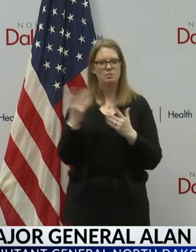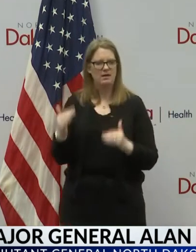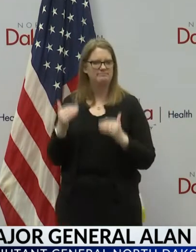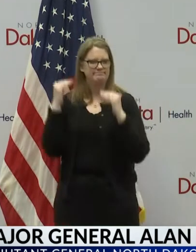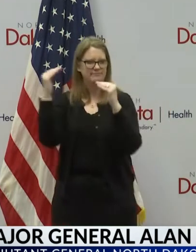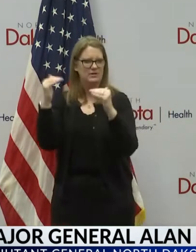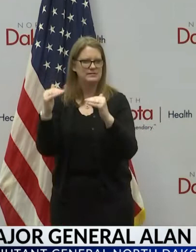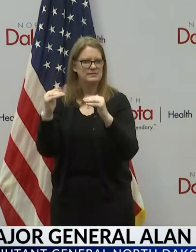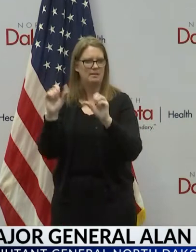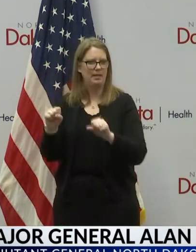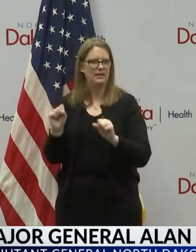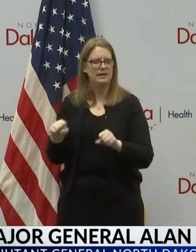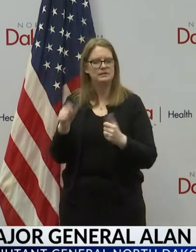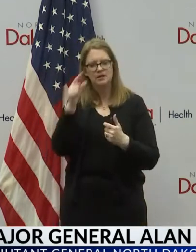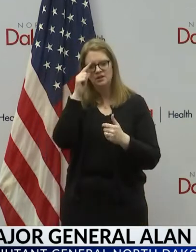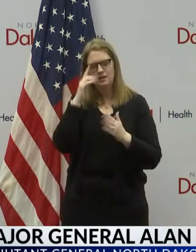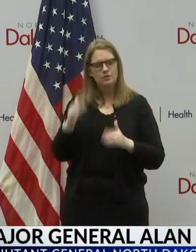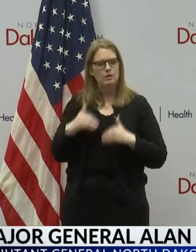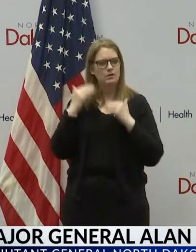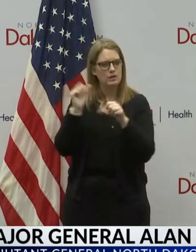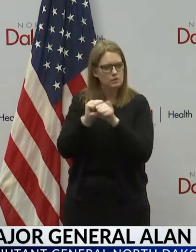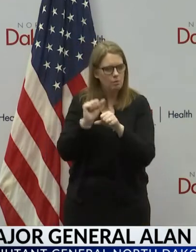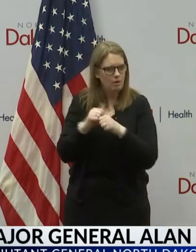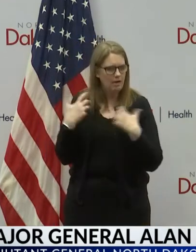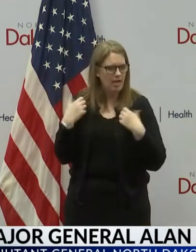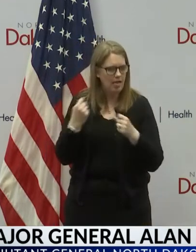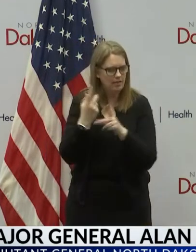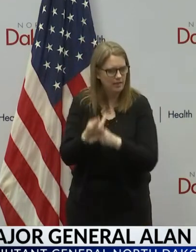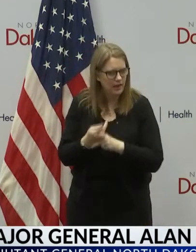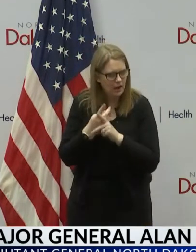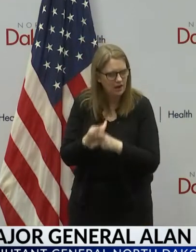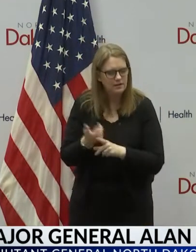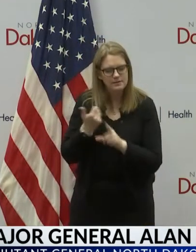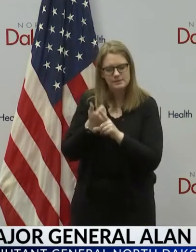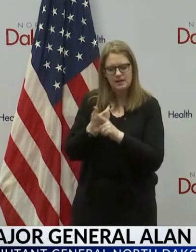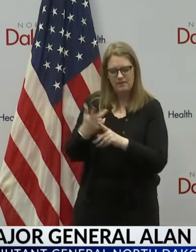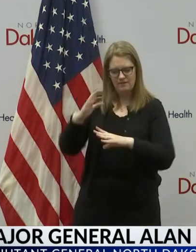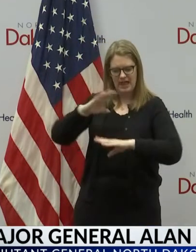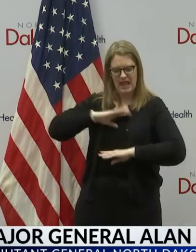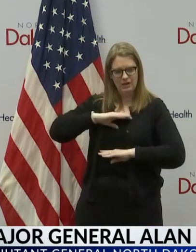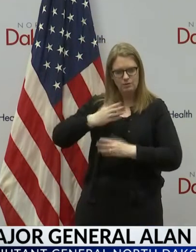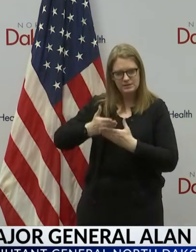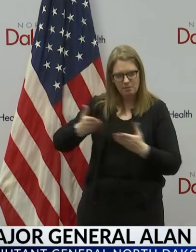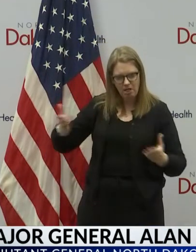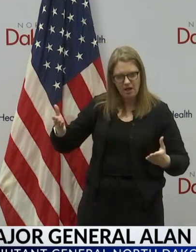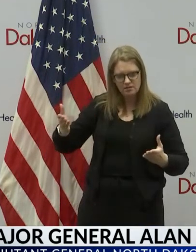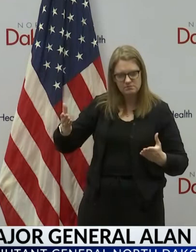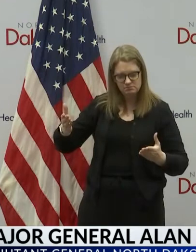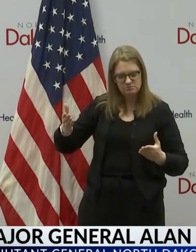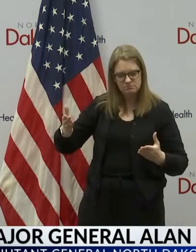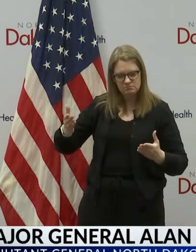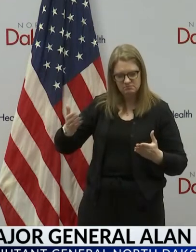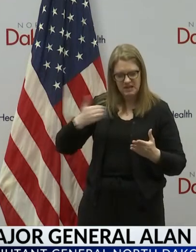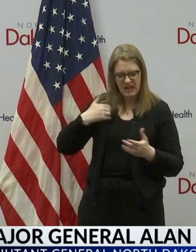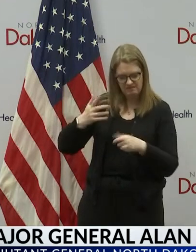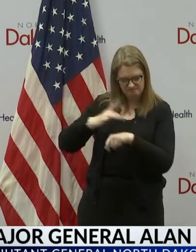BRINGING NEW METHODS ONLINE TO IMPROVE CAPACITY WITHIN THE STATE. WE WILL CONTINUE TO WORK WITH HEALTH CARE PROVIDERS TO ENSURE